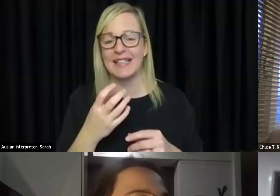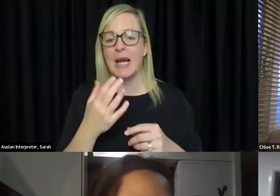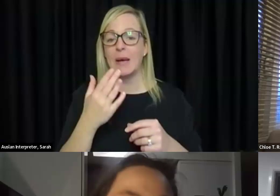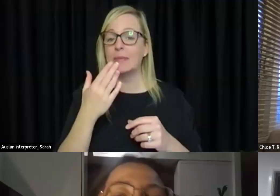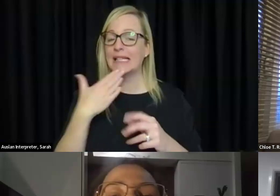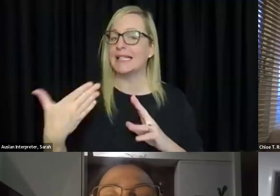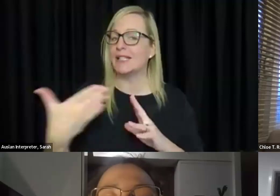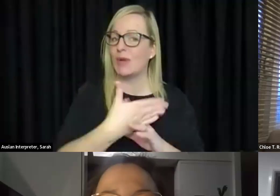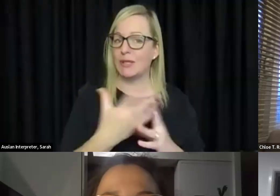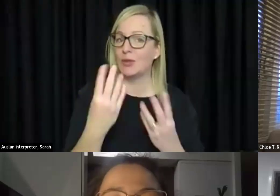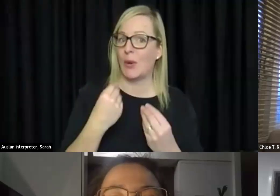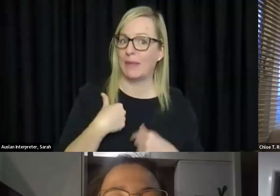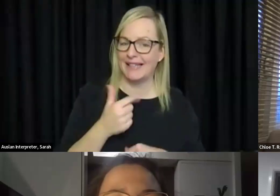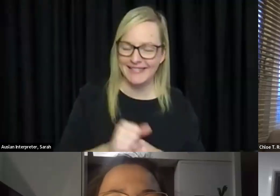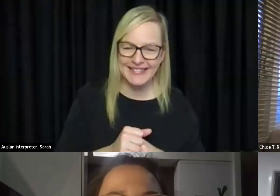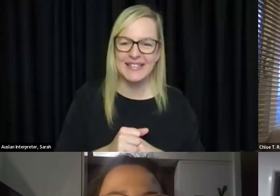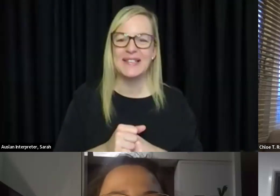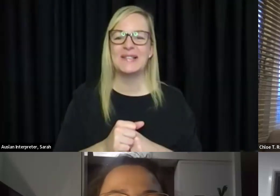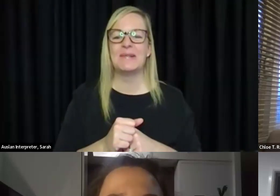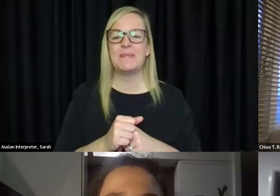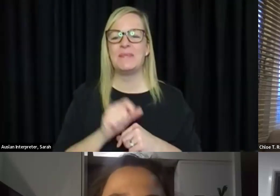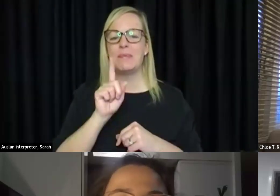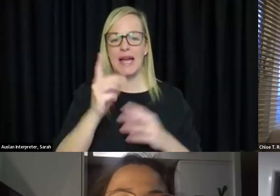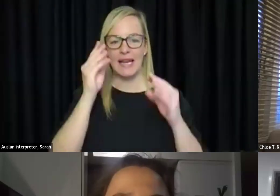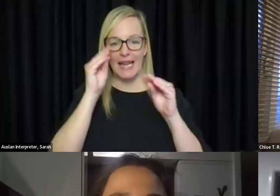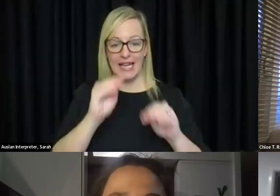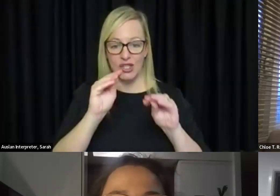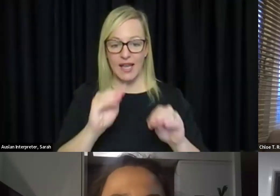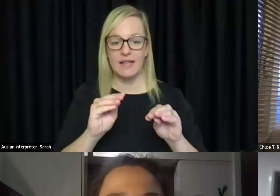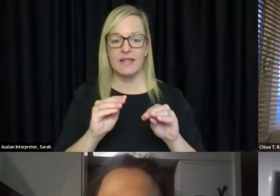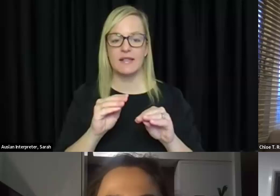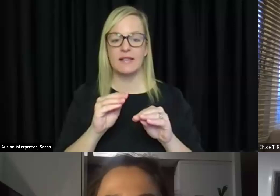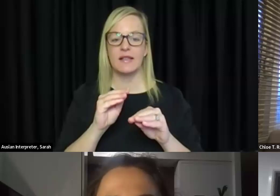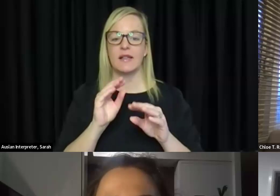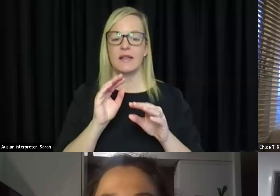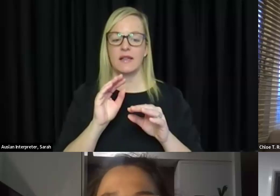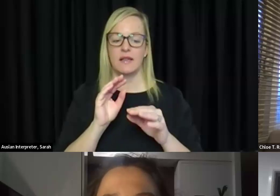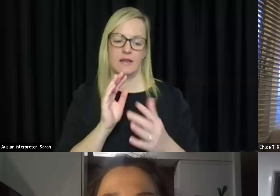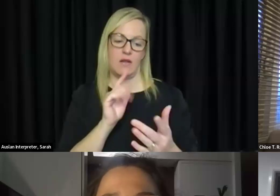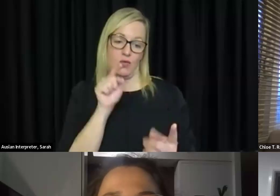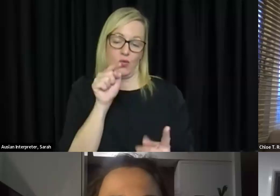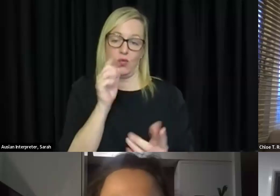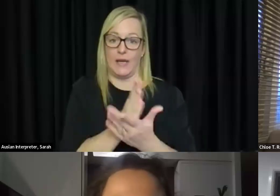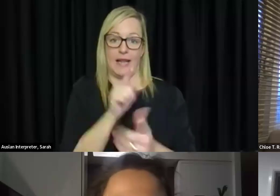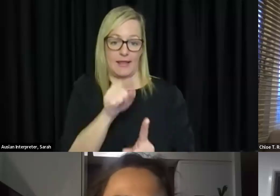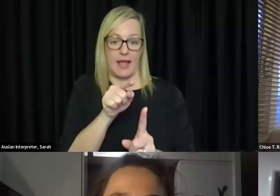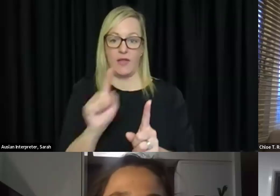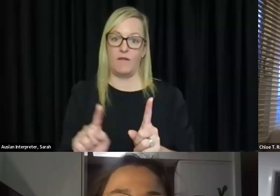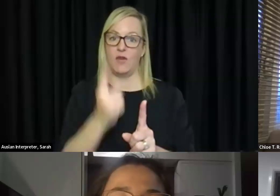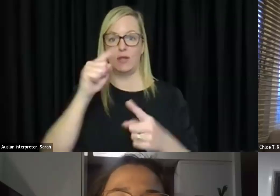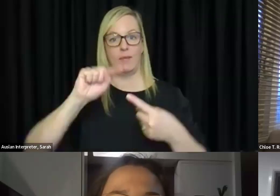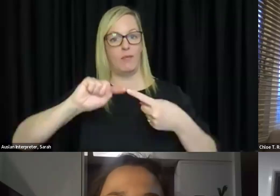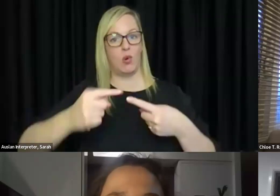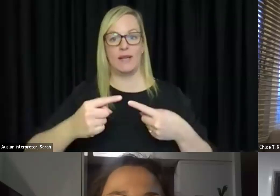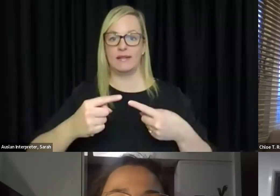if you need to, but educators are the one of the first ports of call for young students, and they